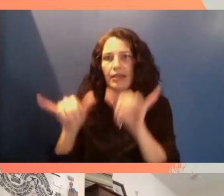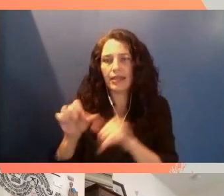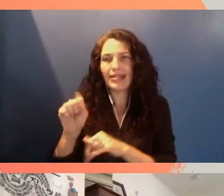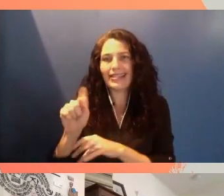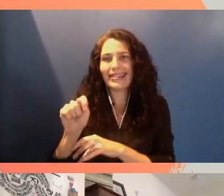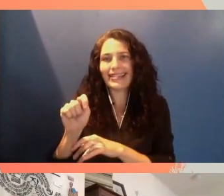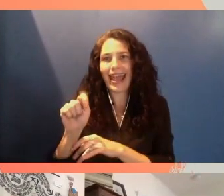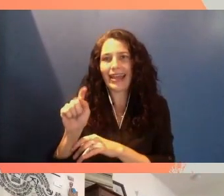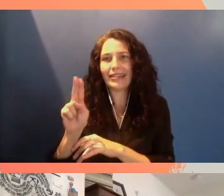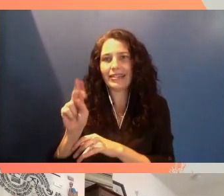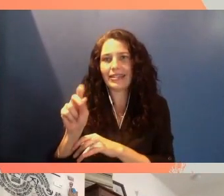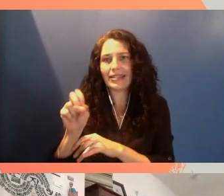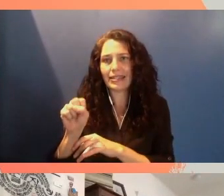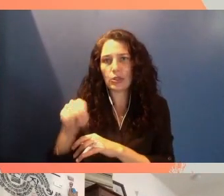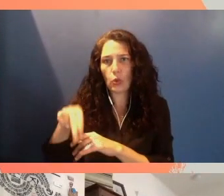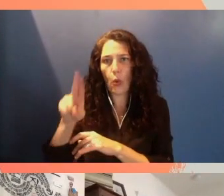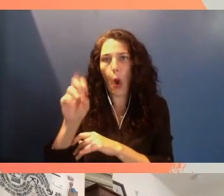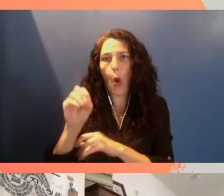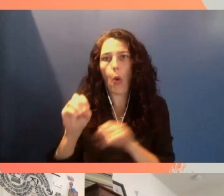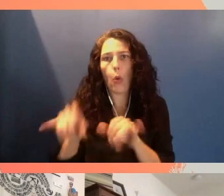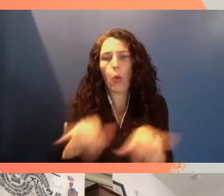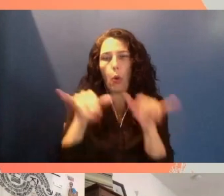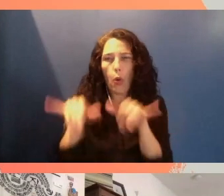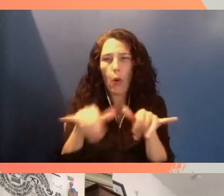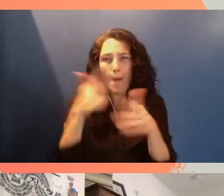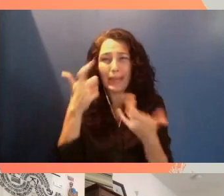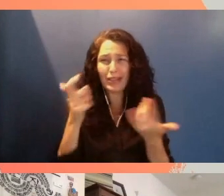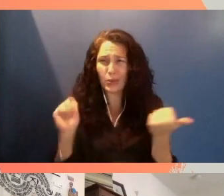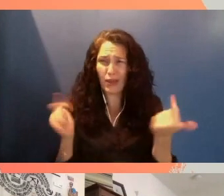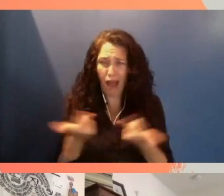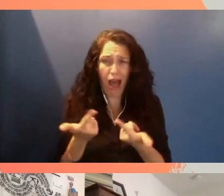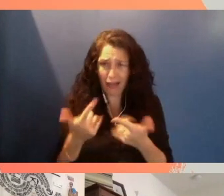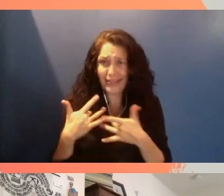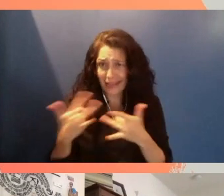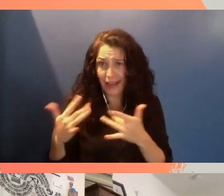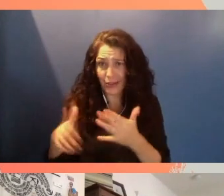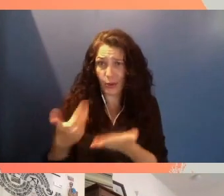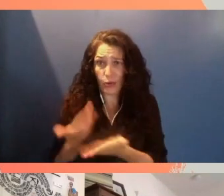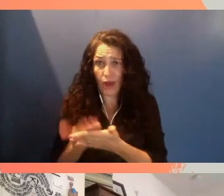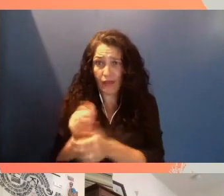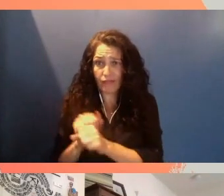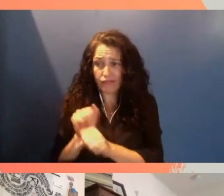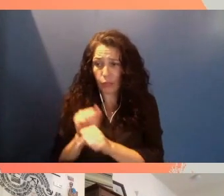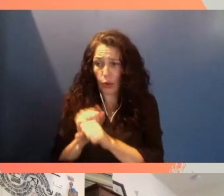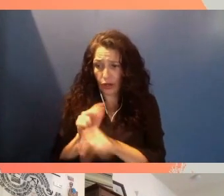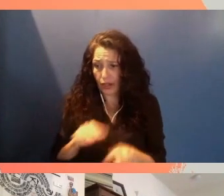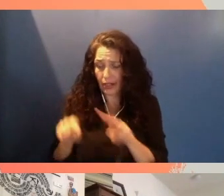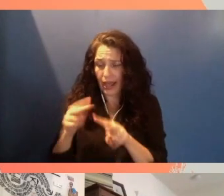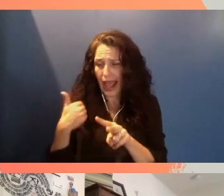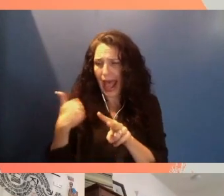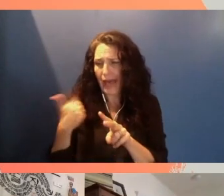have some type of subjectivity that we bring to our work. We look at things and see something